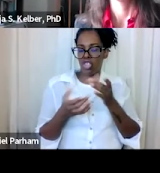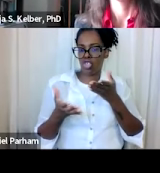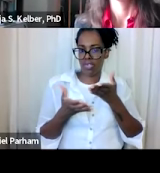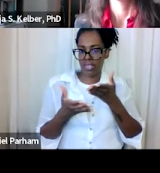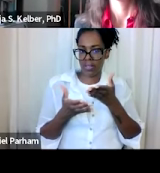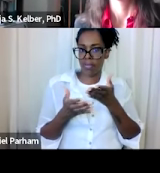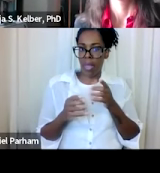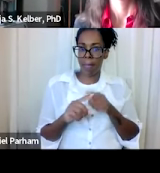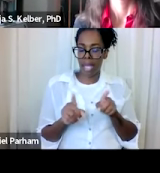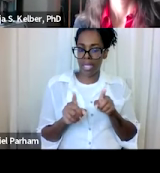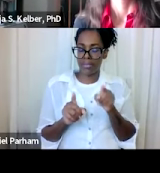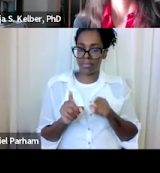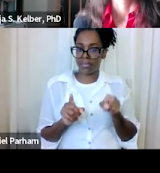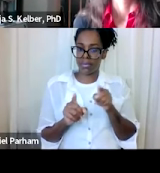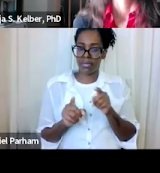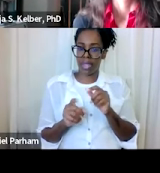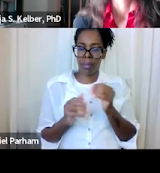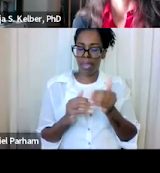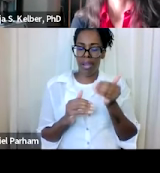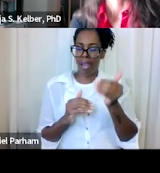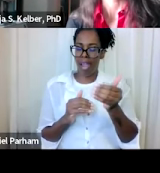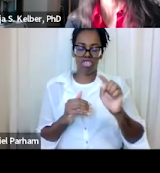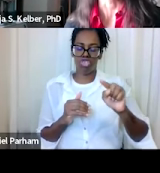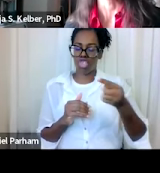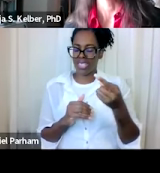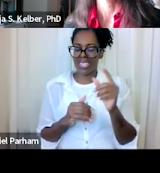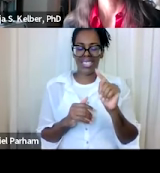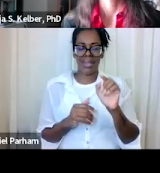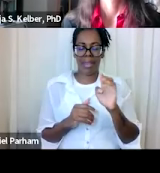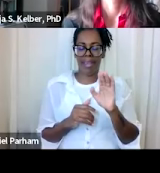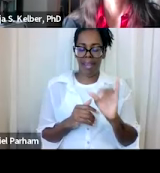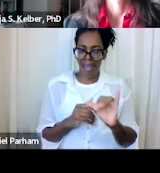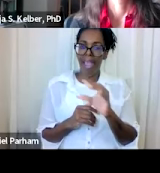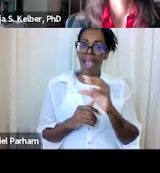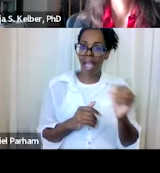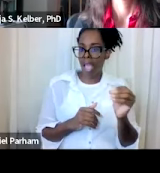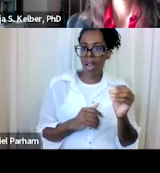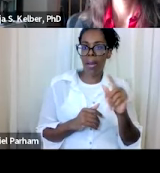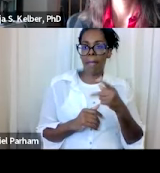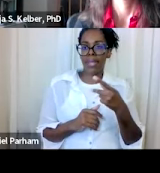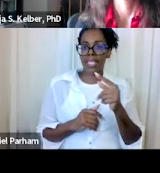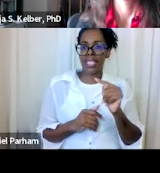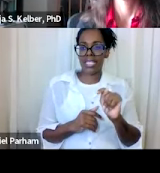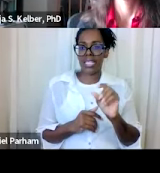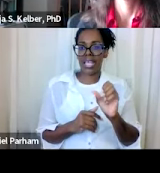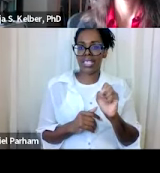really are beyond just PTSD and traumatic brain injury is being described as transition stress.